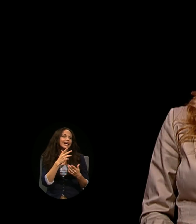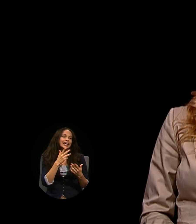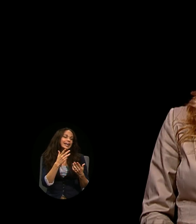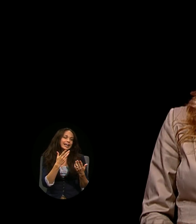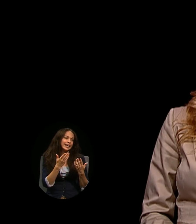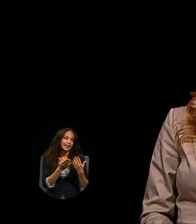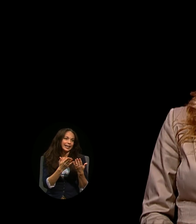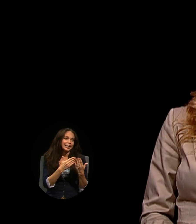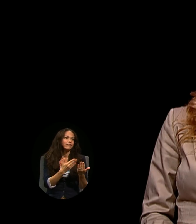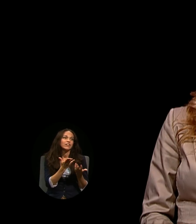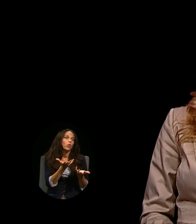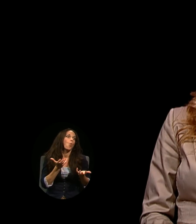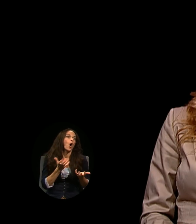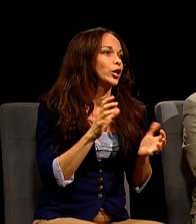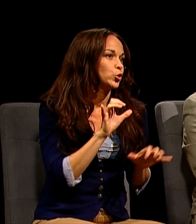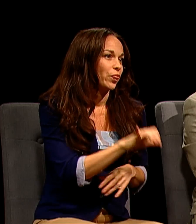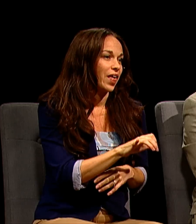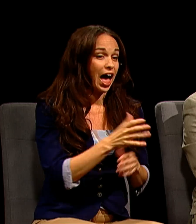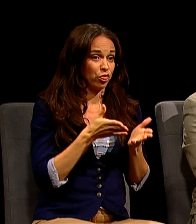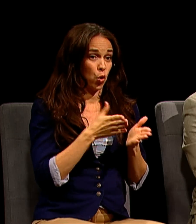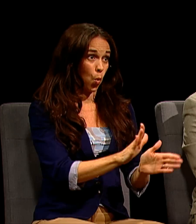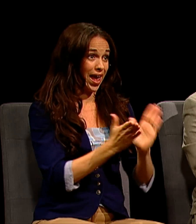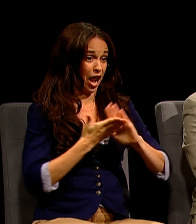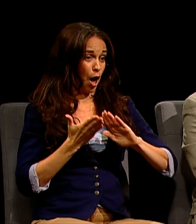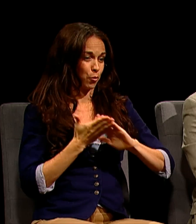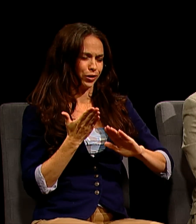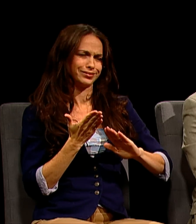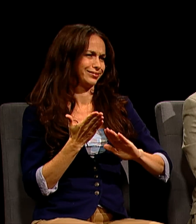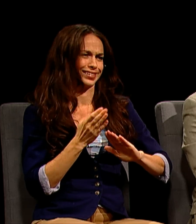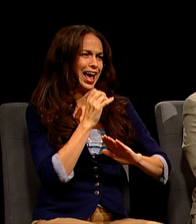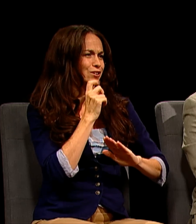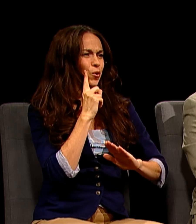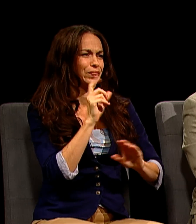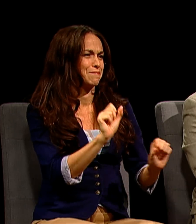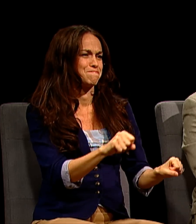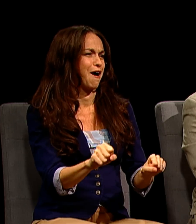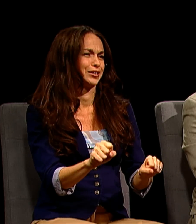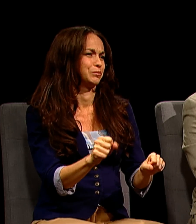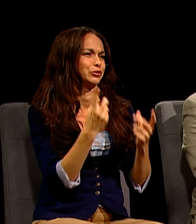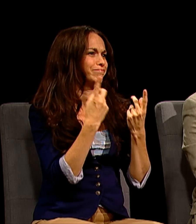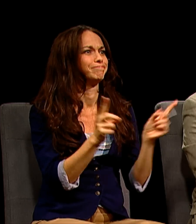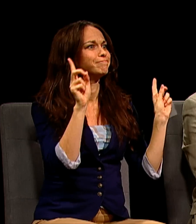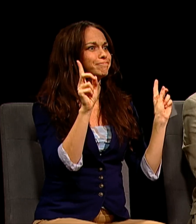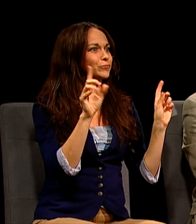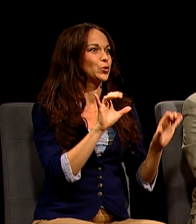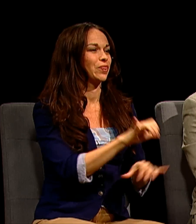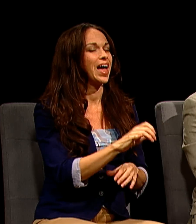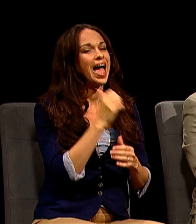The way it operates I don't think we could successfully do it. It just that everyday it's a struggle to get the products produced.